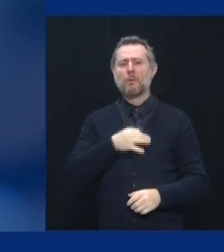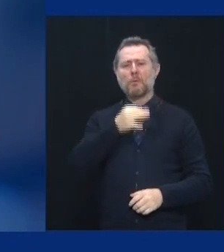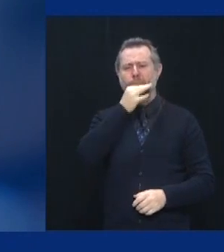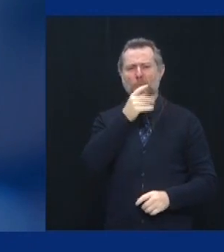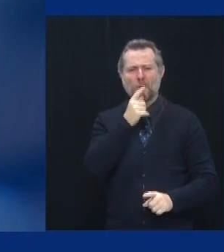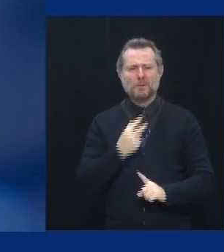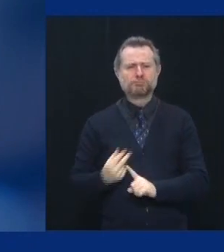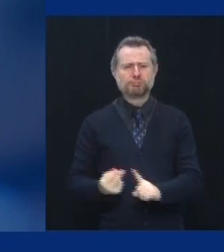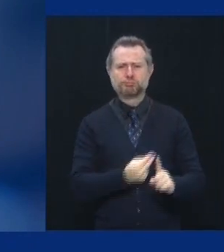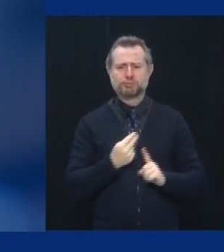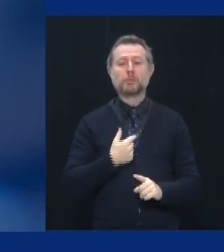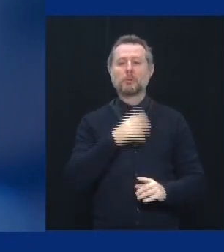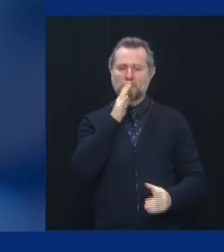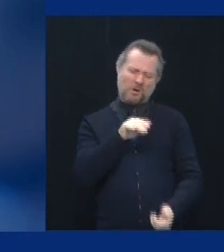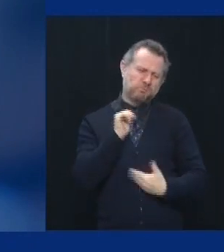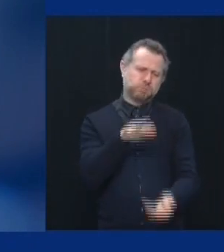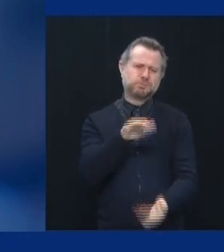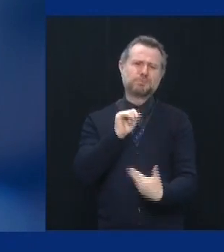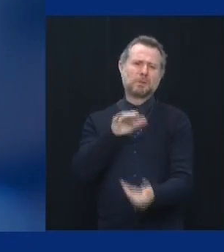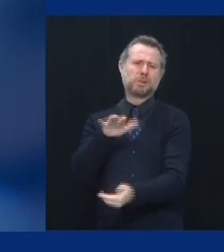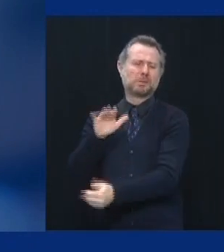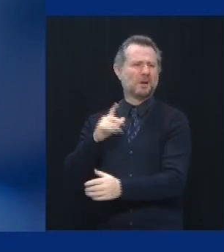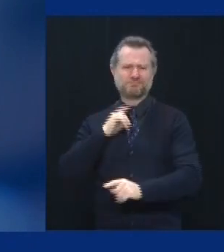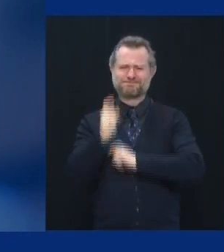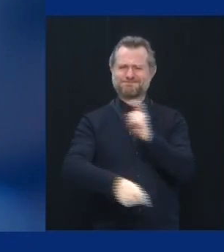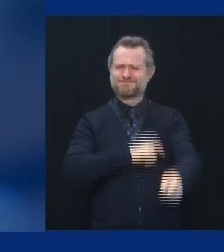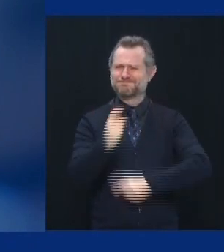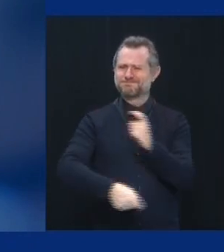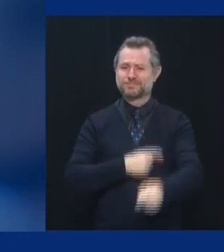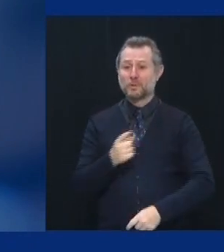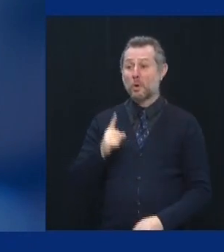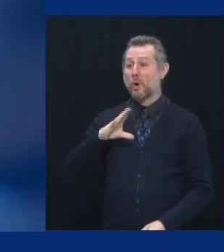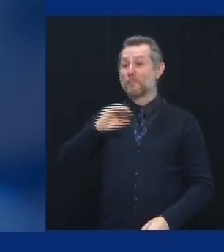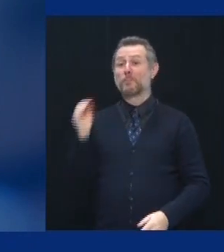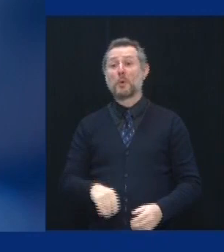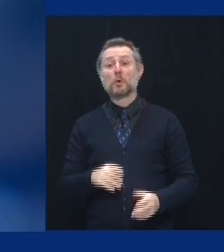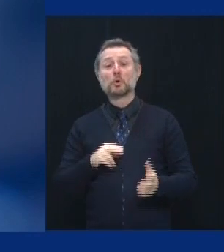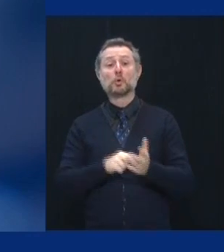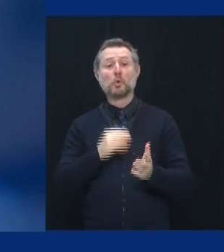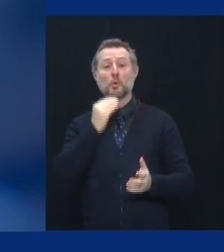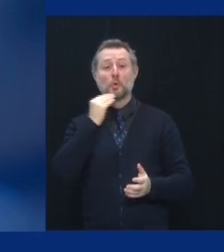GET MORE OF THE ALLOCATION, BECAUSE WE WANT IT OUT THE DOOR. WE DON'T WANT IT SITTING ON THE SHELF.